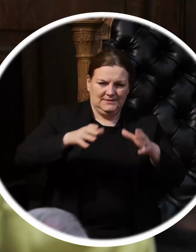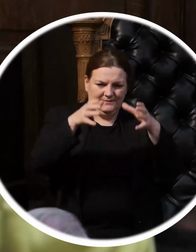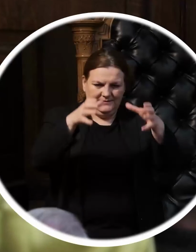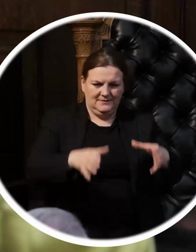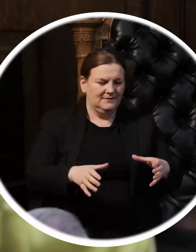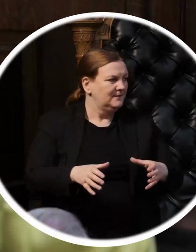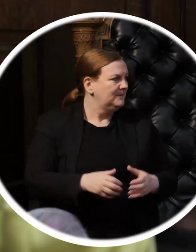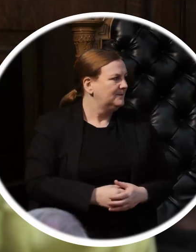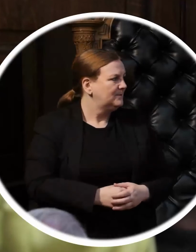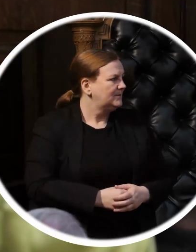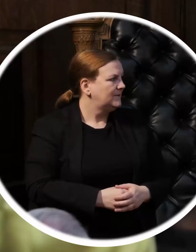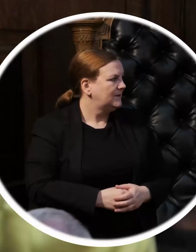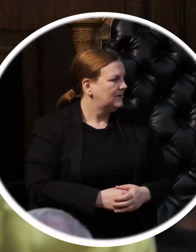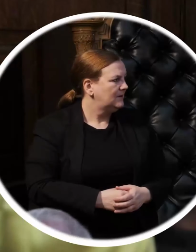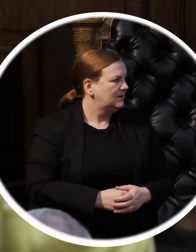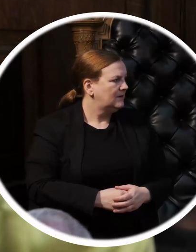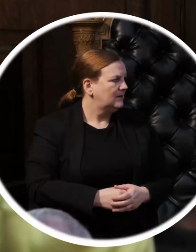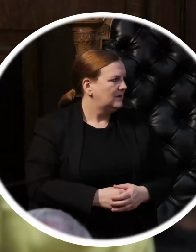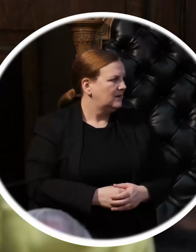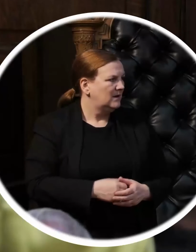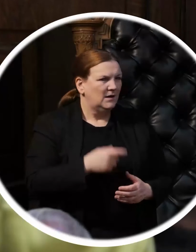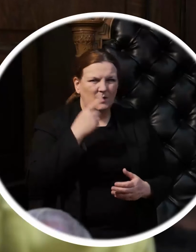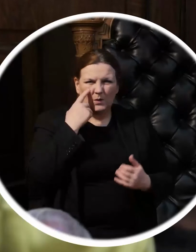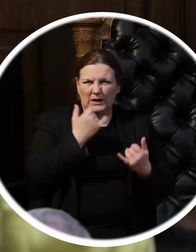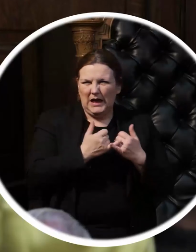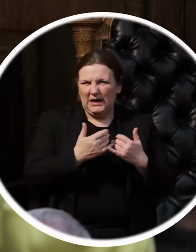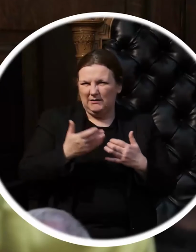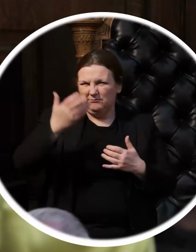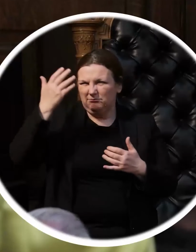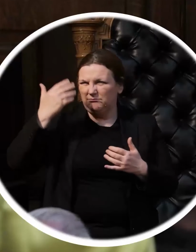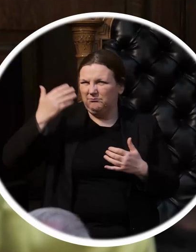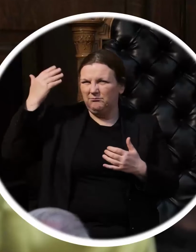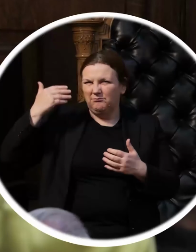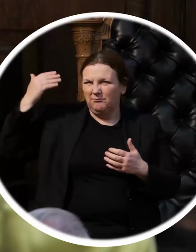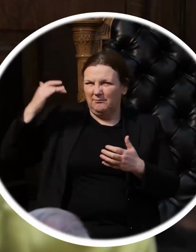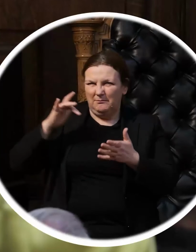I mean, what is that based on? It almost looks like some kind of medieval manuscript or something from a